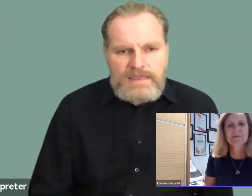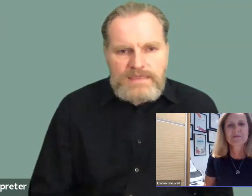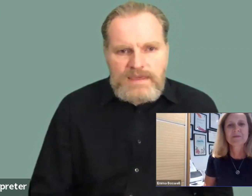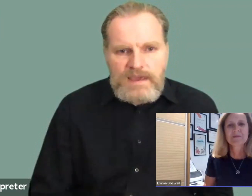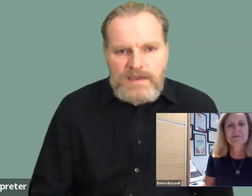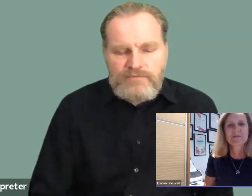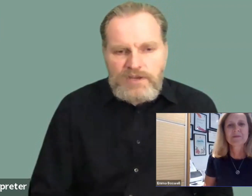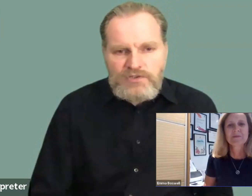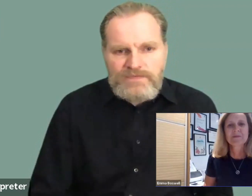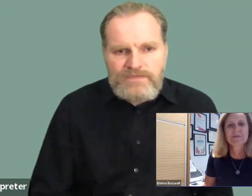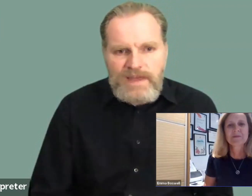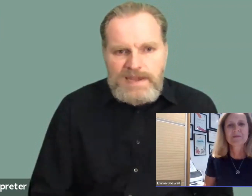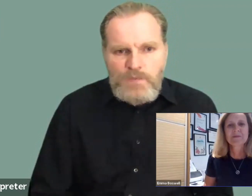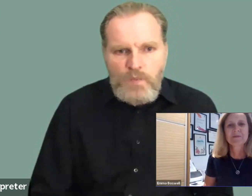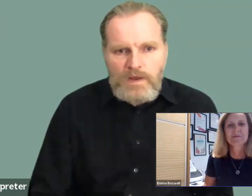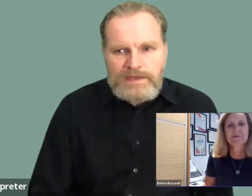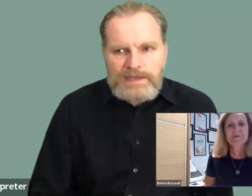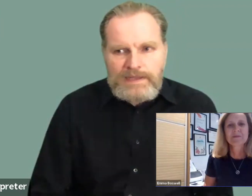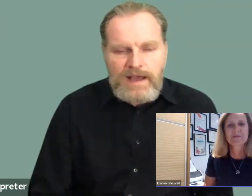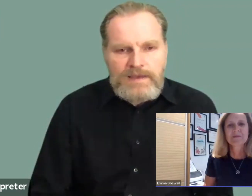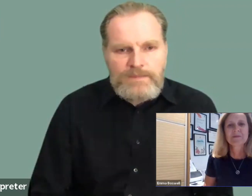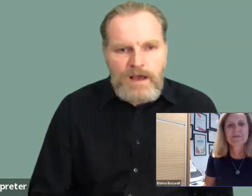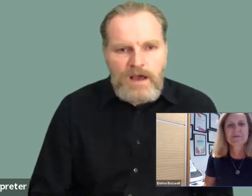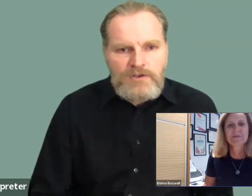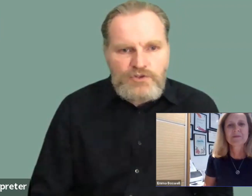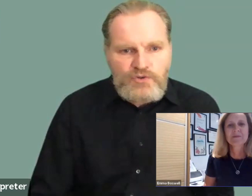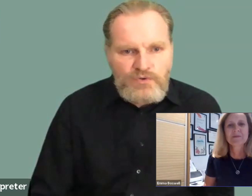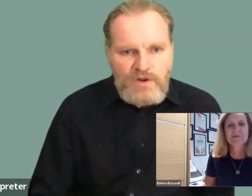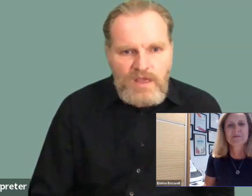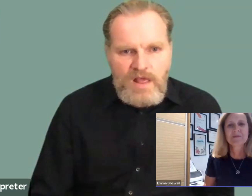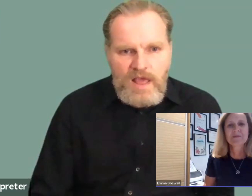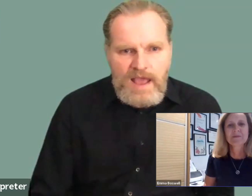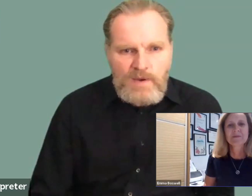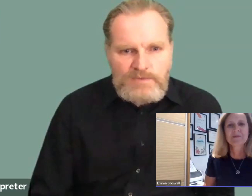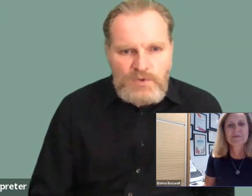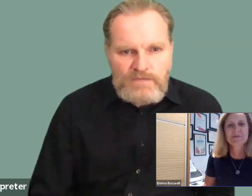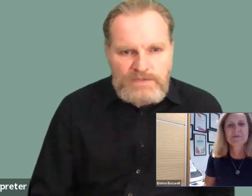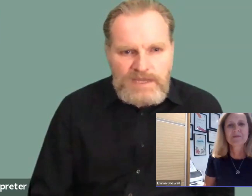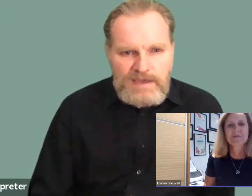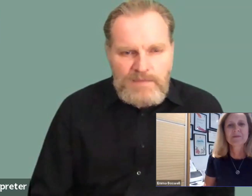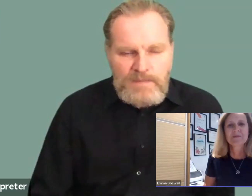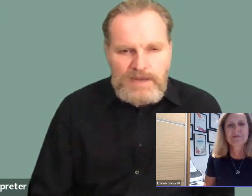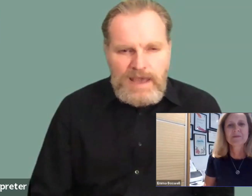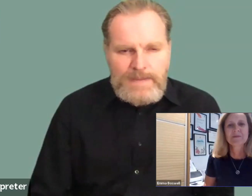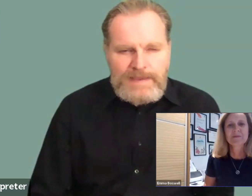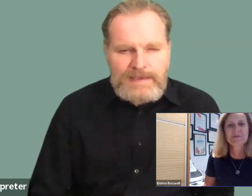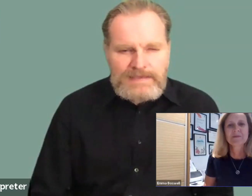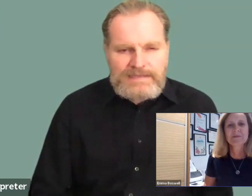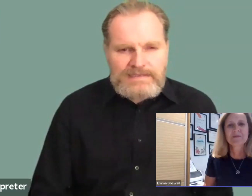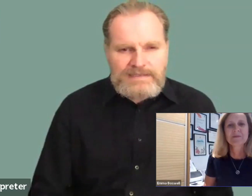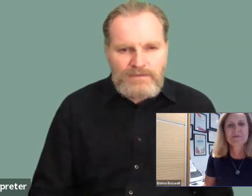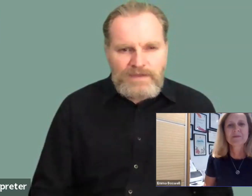I think I've ranged fairly widely, I'm unsure how I'm doing for time, but I'm guessing, Sylvia,